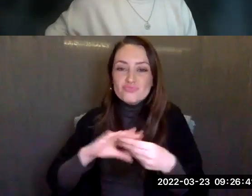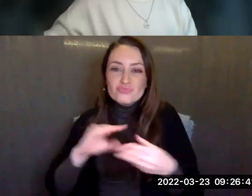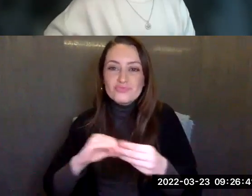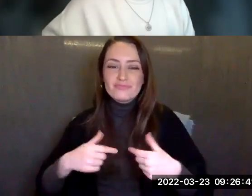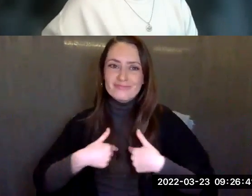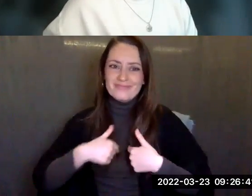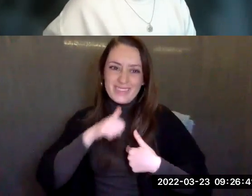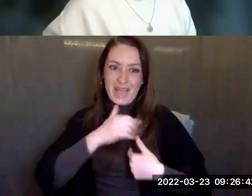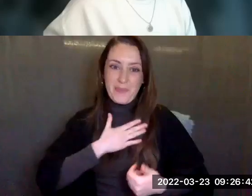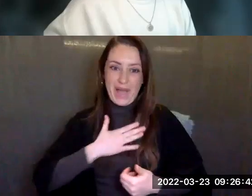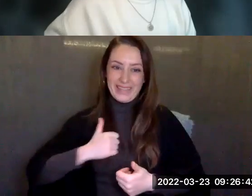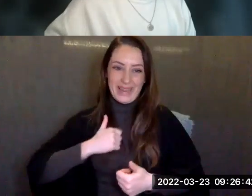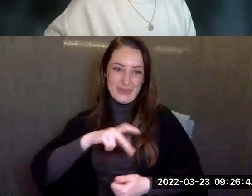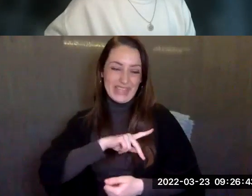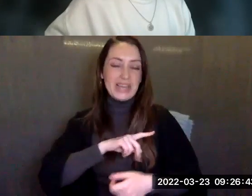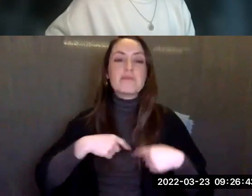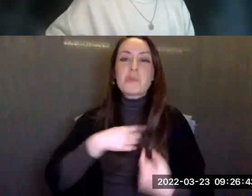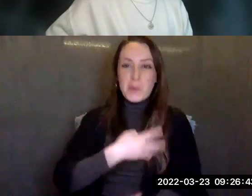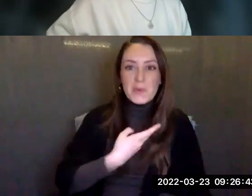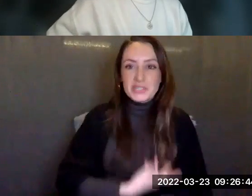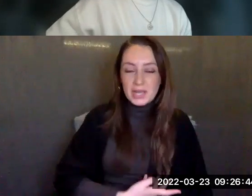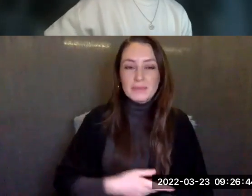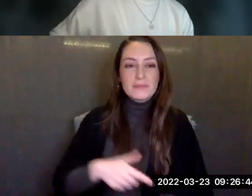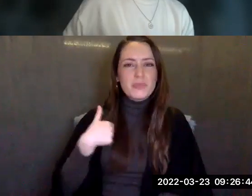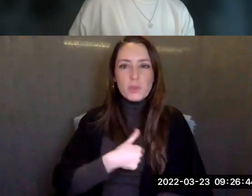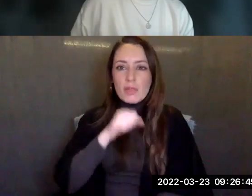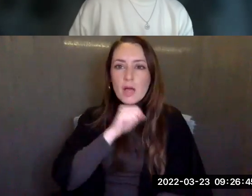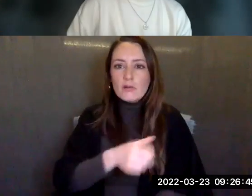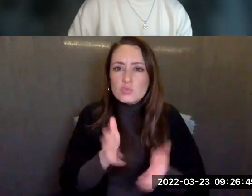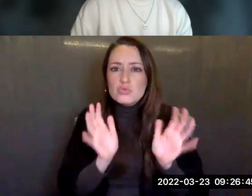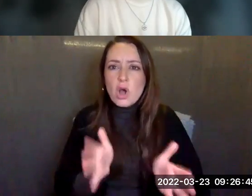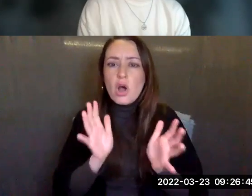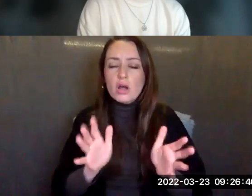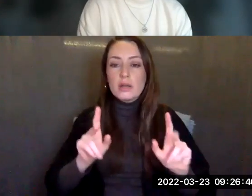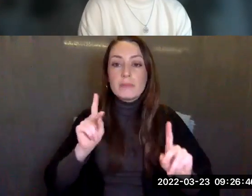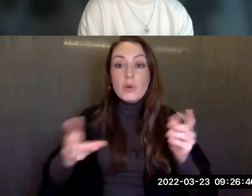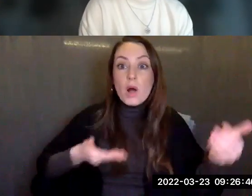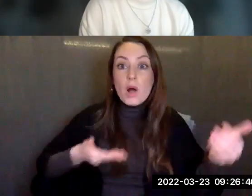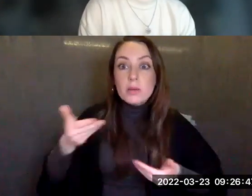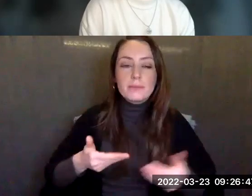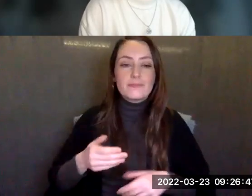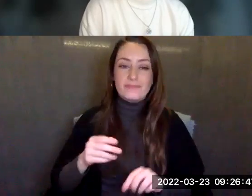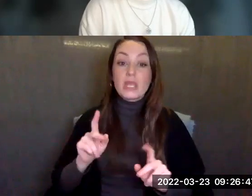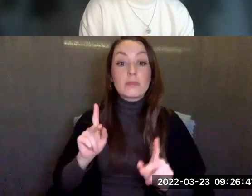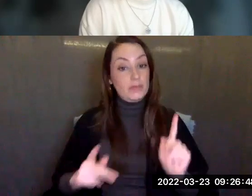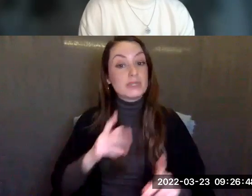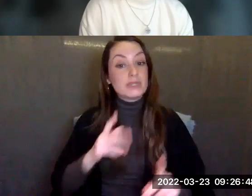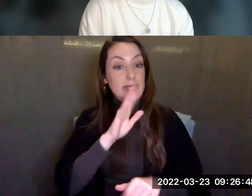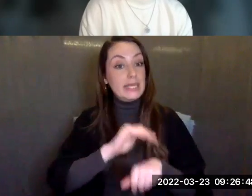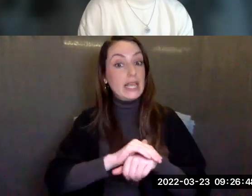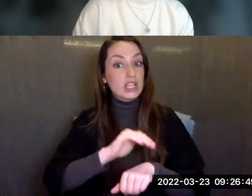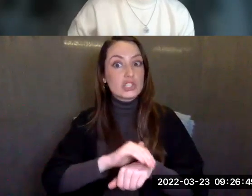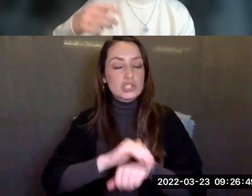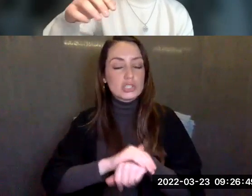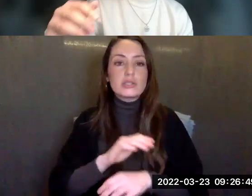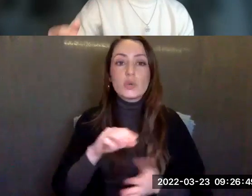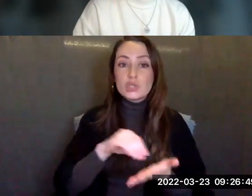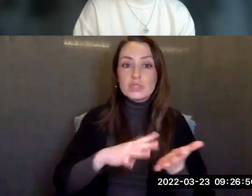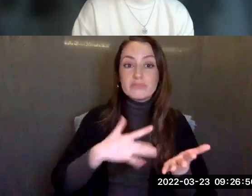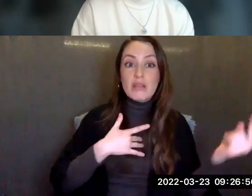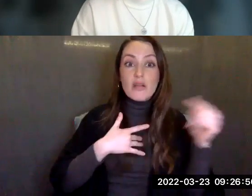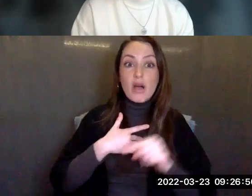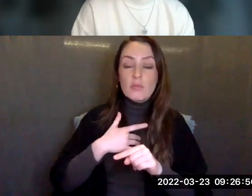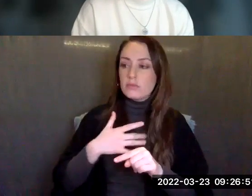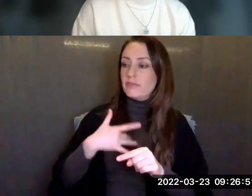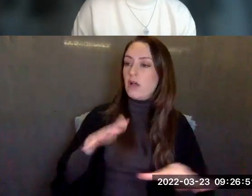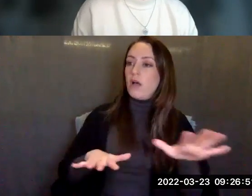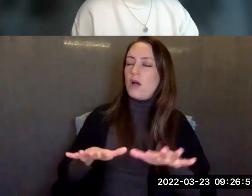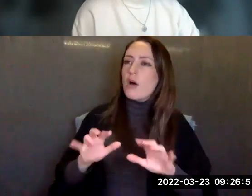We like to talk here, and they're very welcoming the good thing is a lot of people speak English, so when our students come, they're pleasantly surprised about that, because it can be tough especially in the beginning.